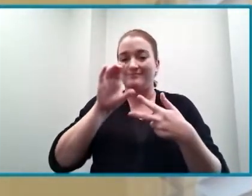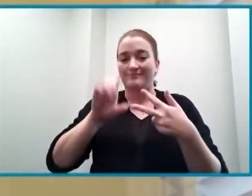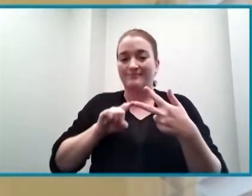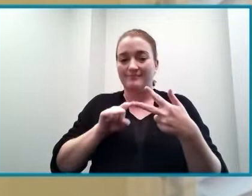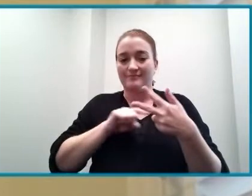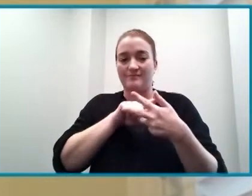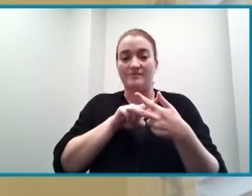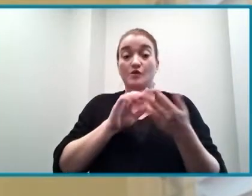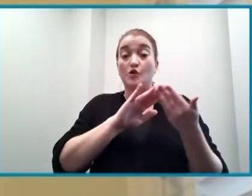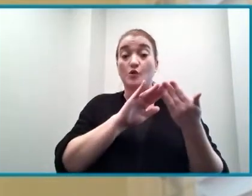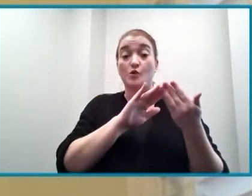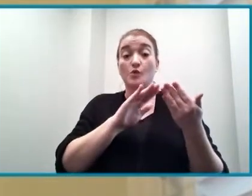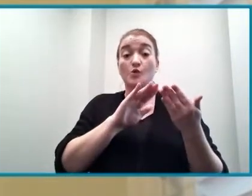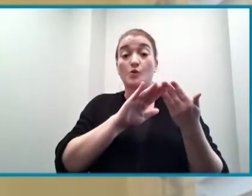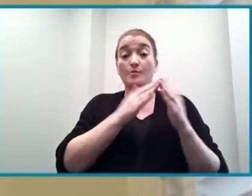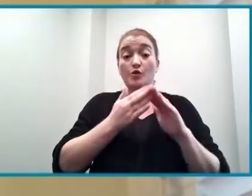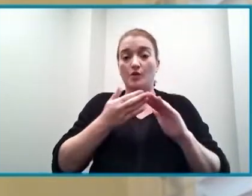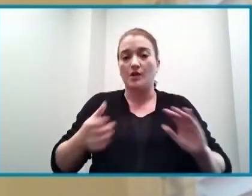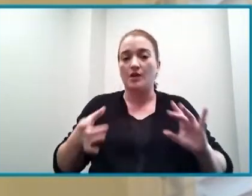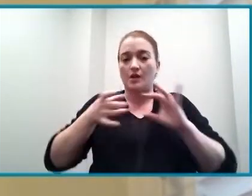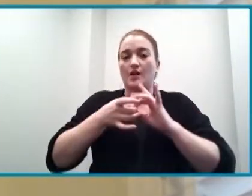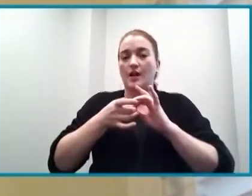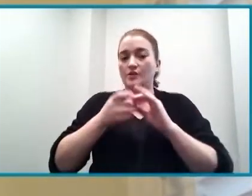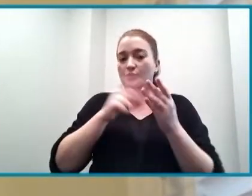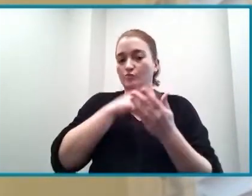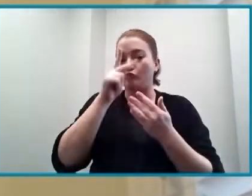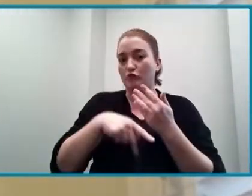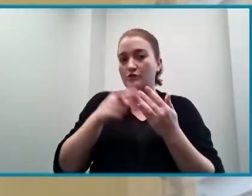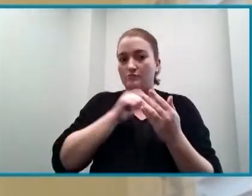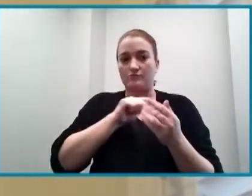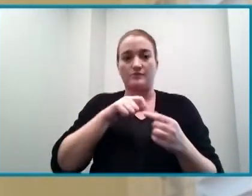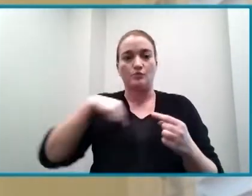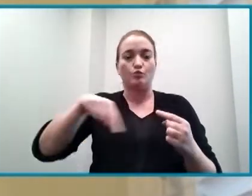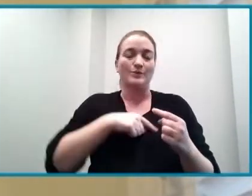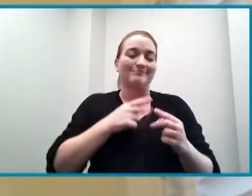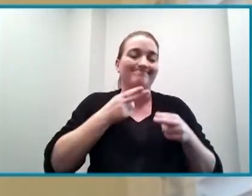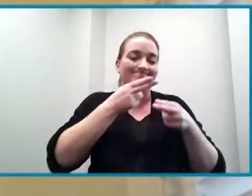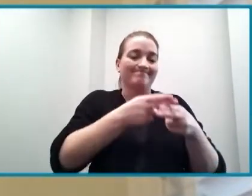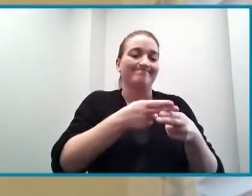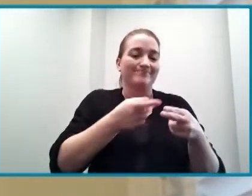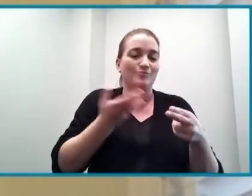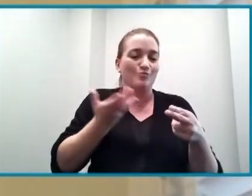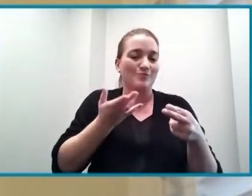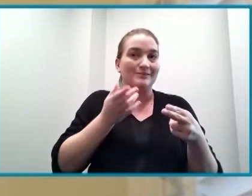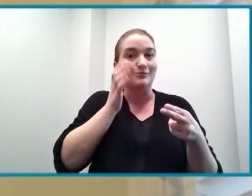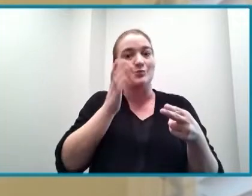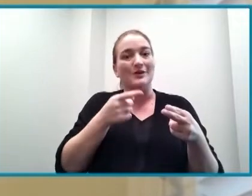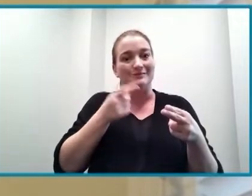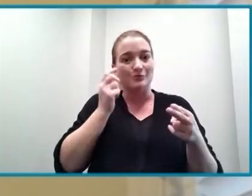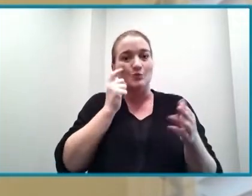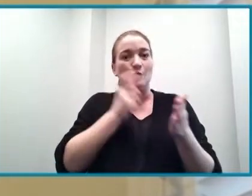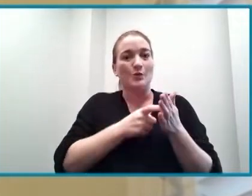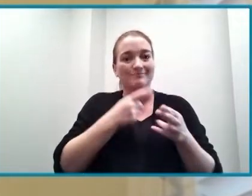or as you'll probably hear us all refer to them several times throughout today's webinar, as CCPs,